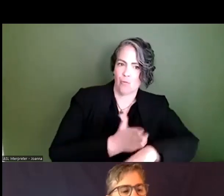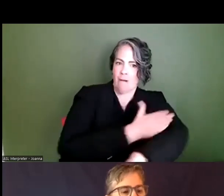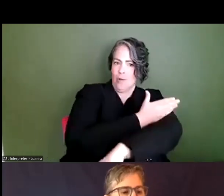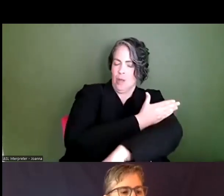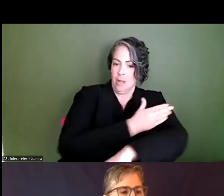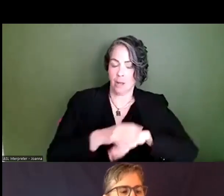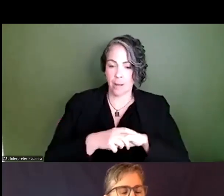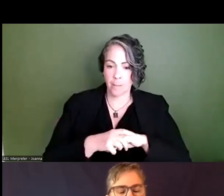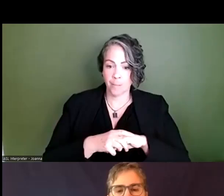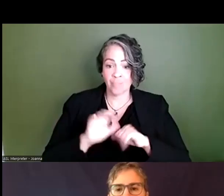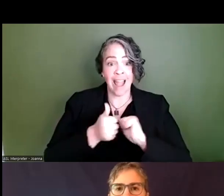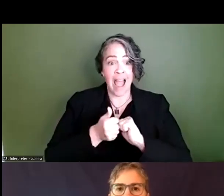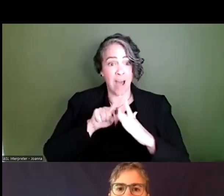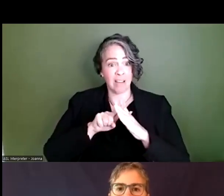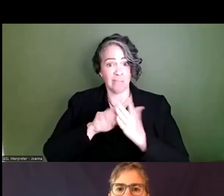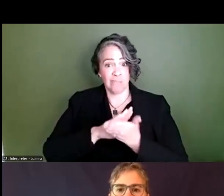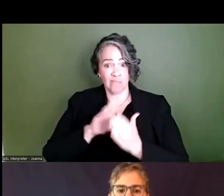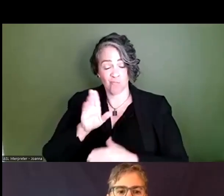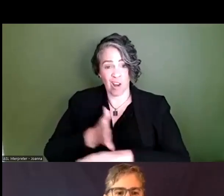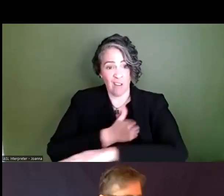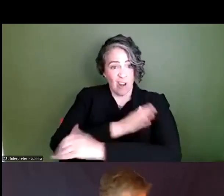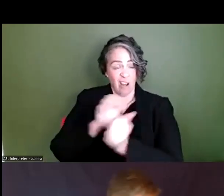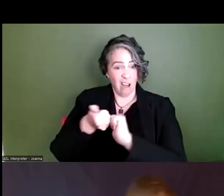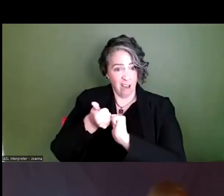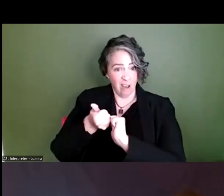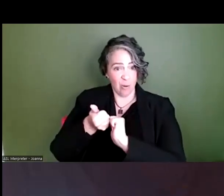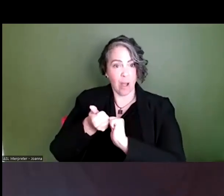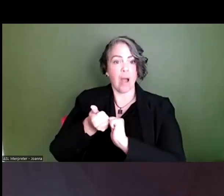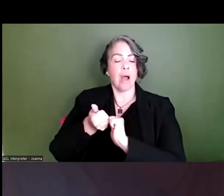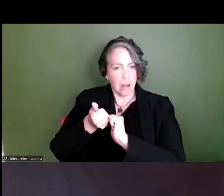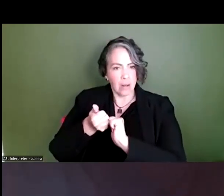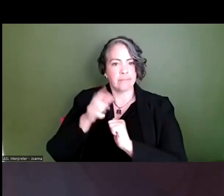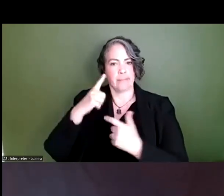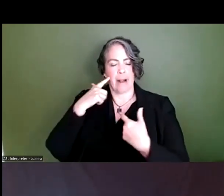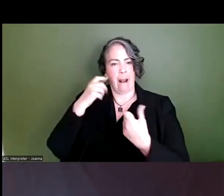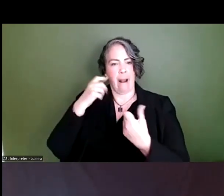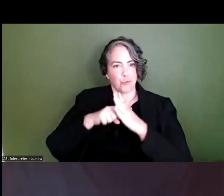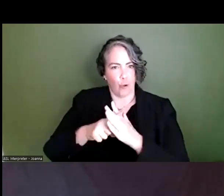into recovery, you know, I lost a job in 1994 because I went to the World Cup soccer match